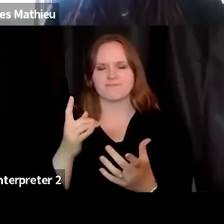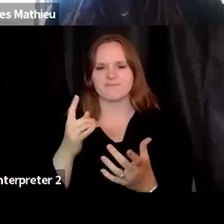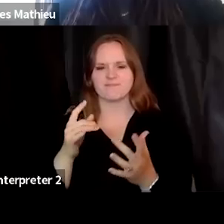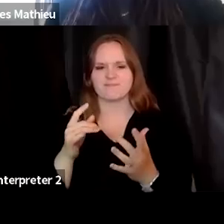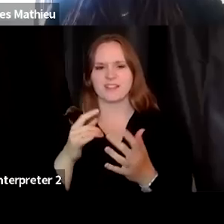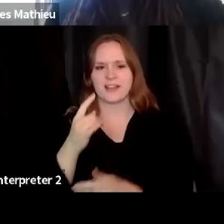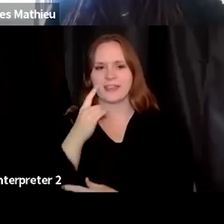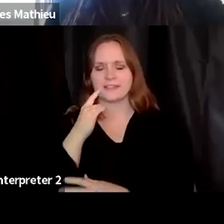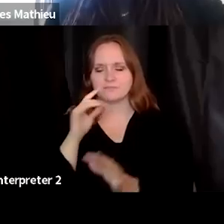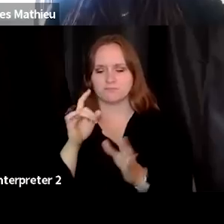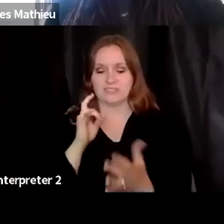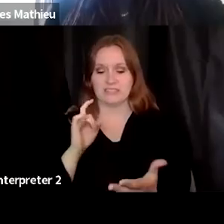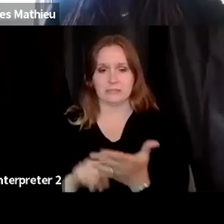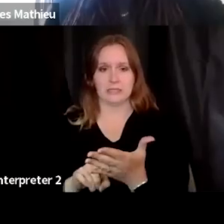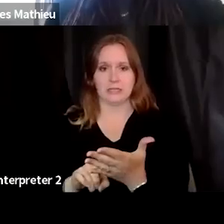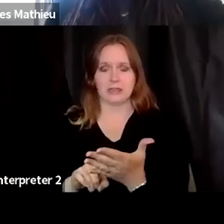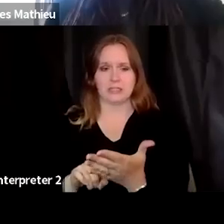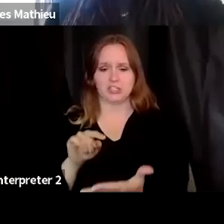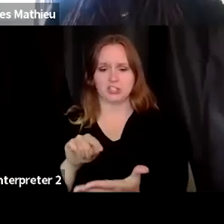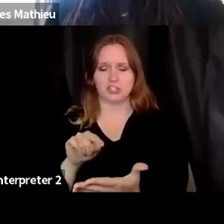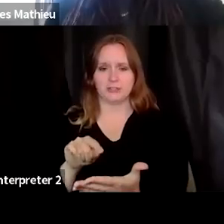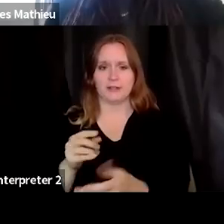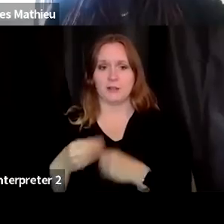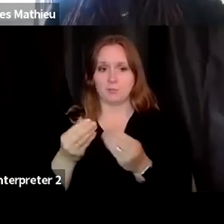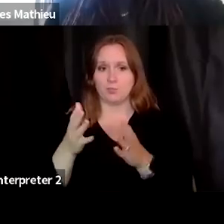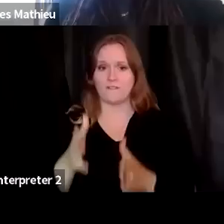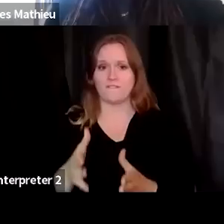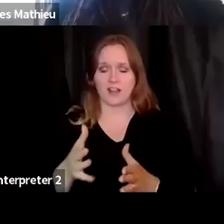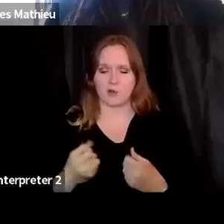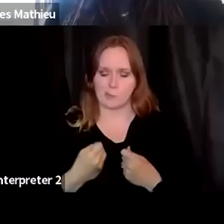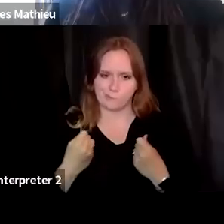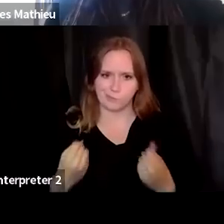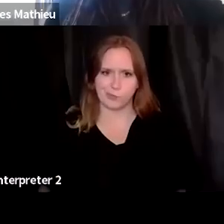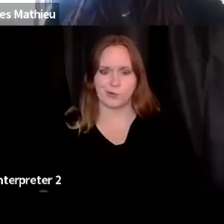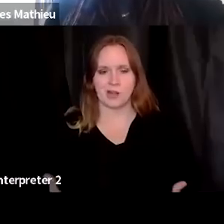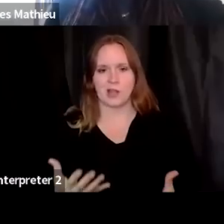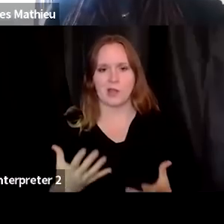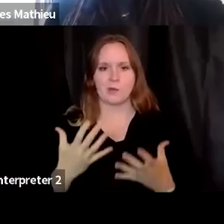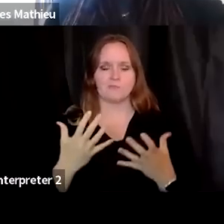provider burnout, caregiver burnout, family and friends support burnout,